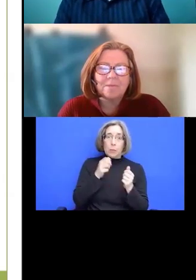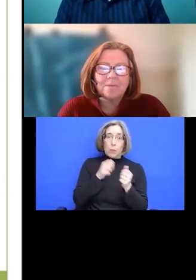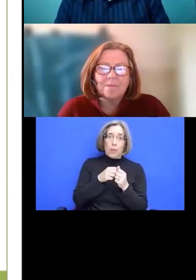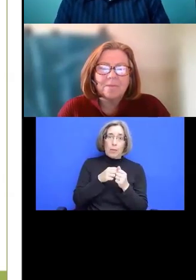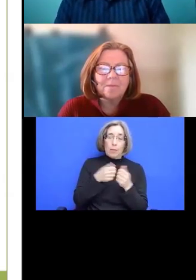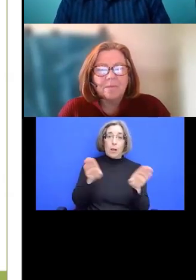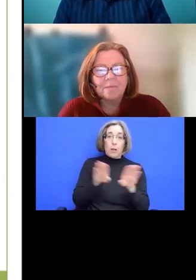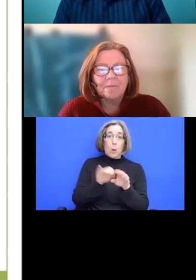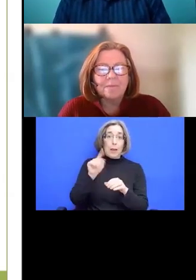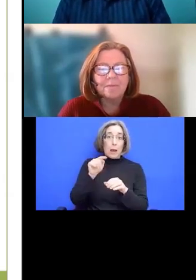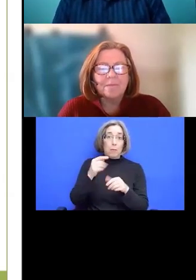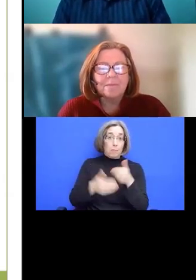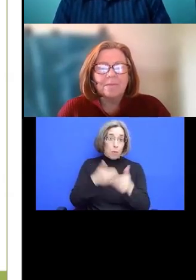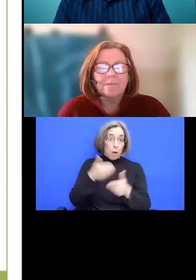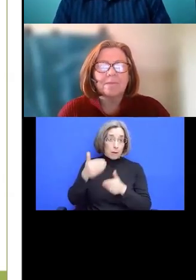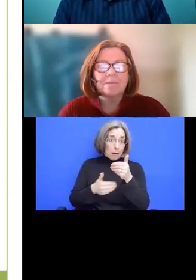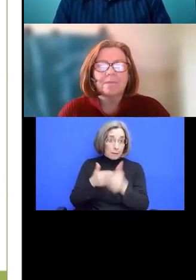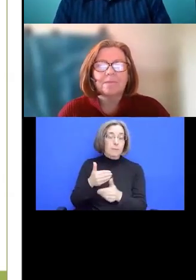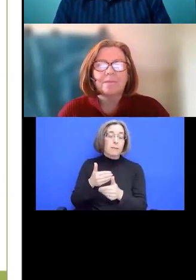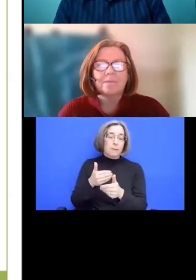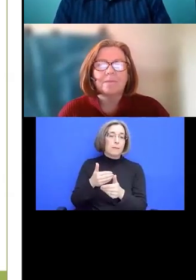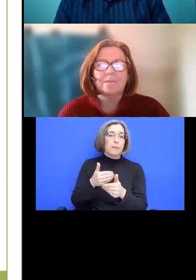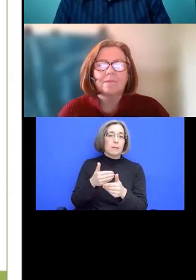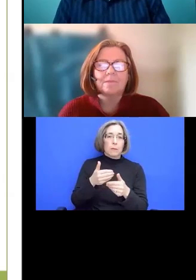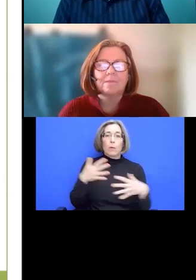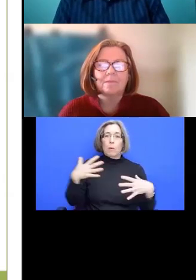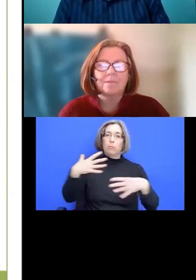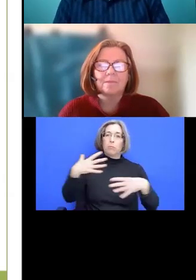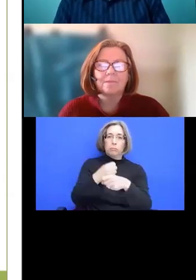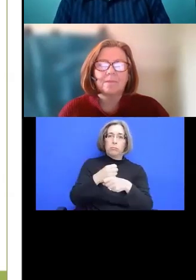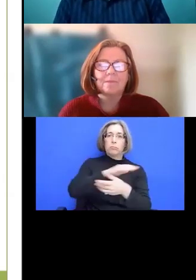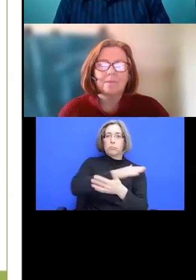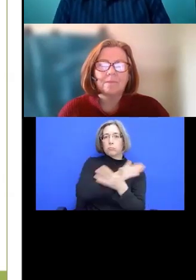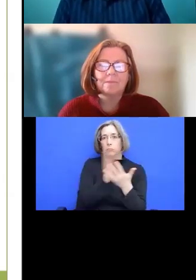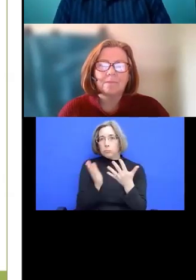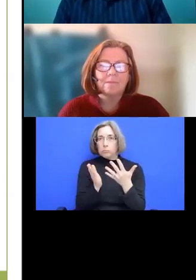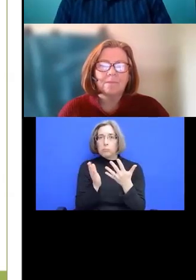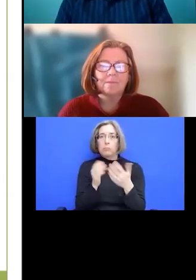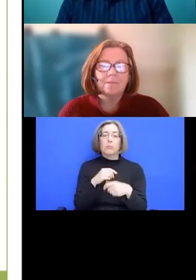So this overview is taking us through the point